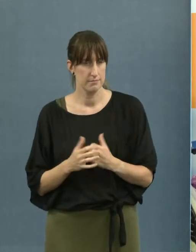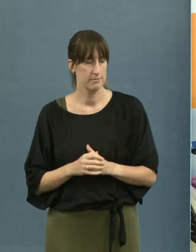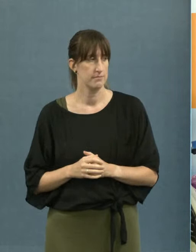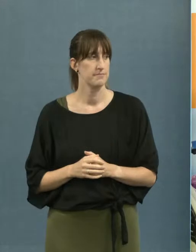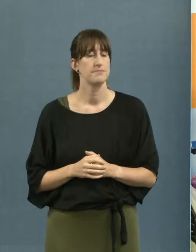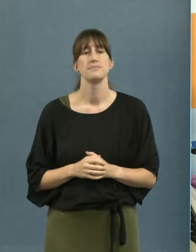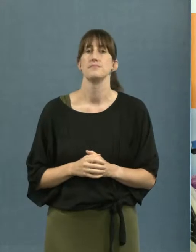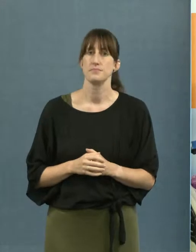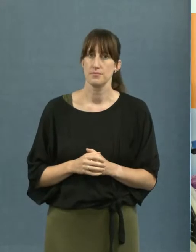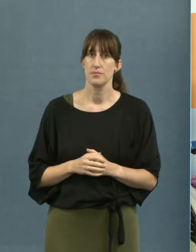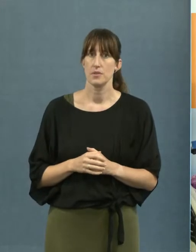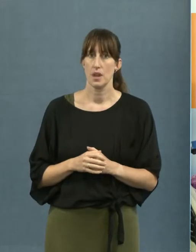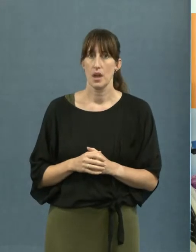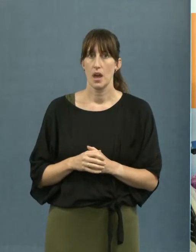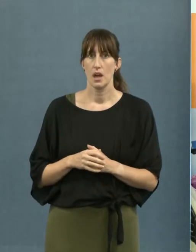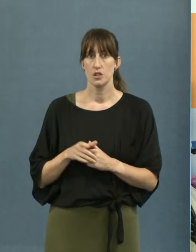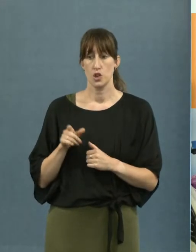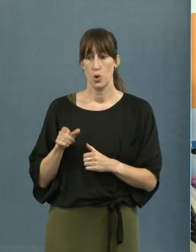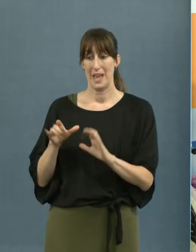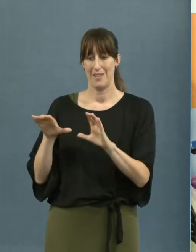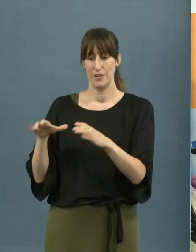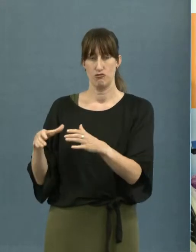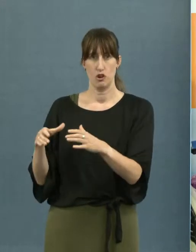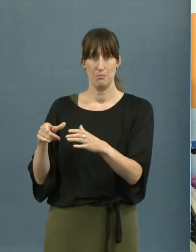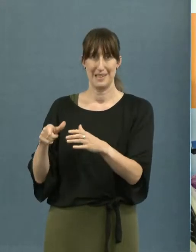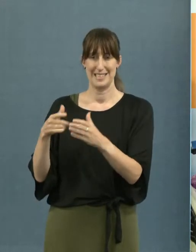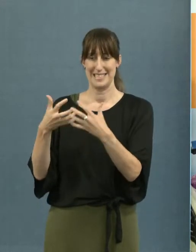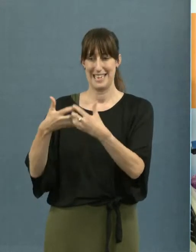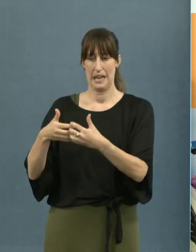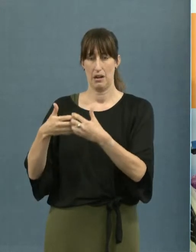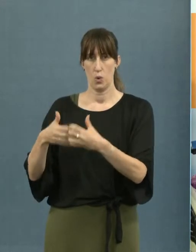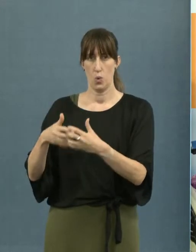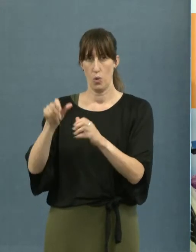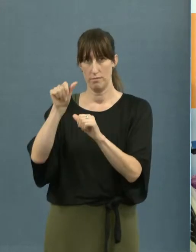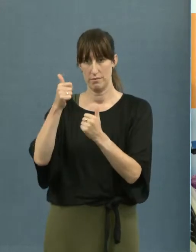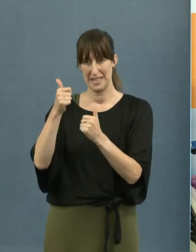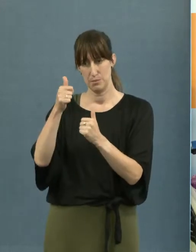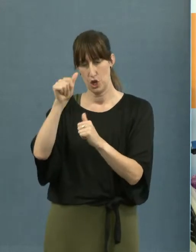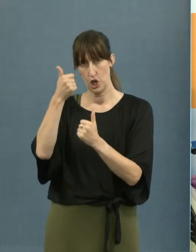That's advice that we have